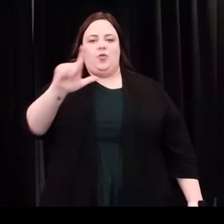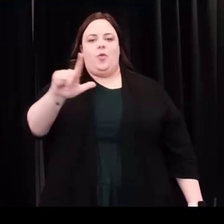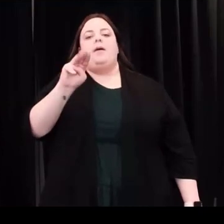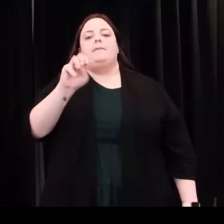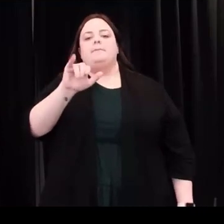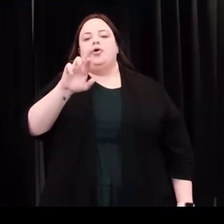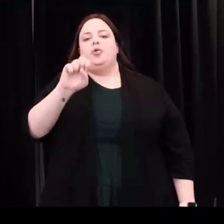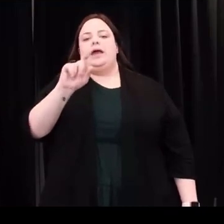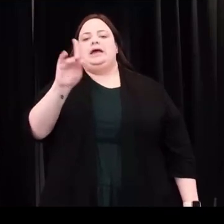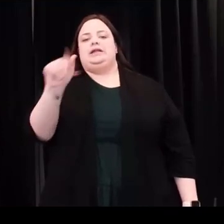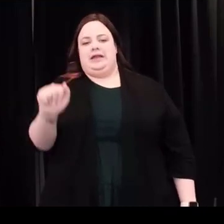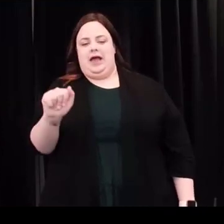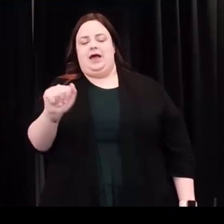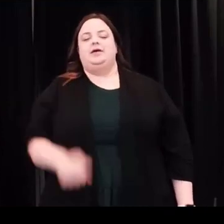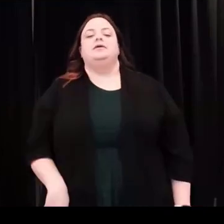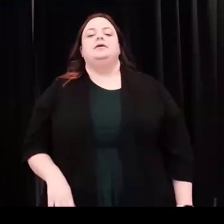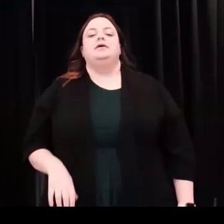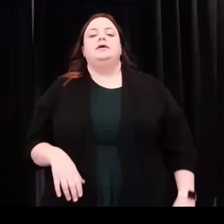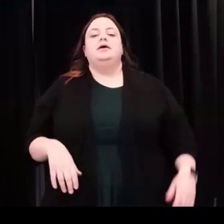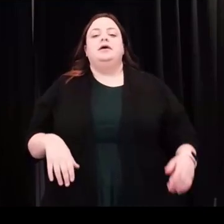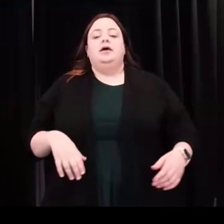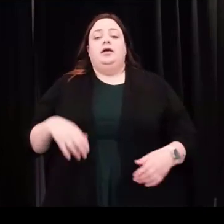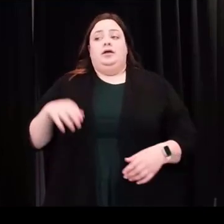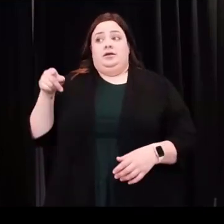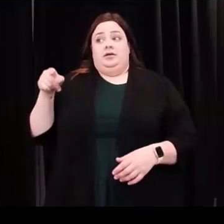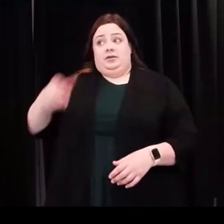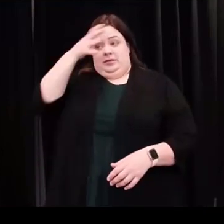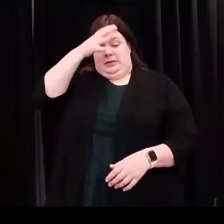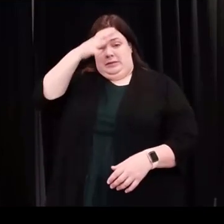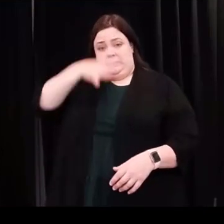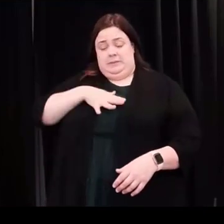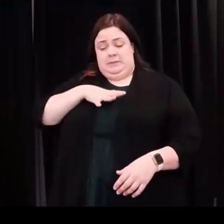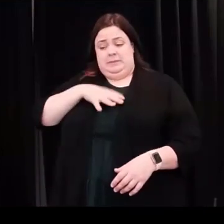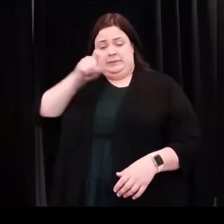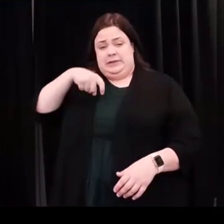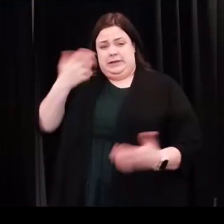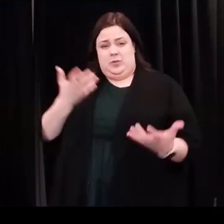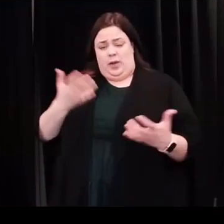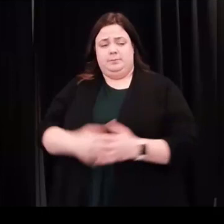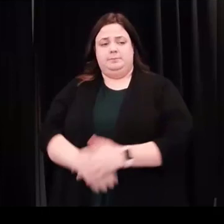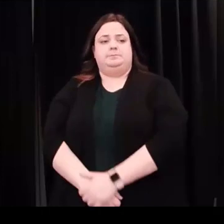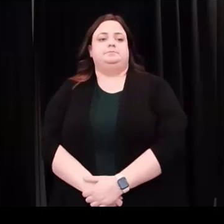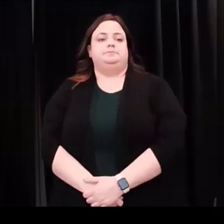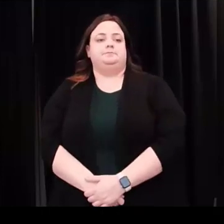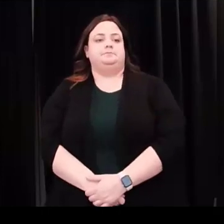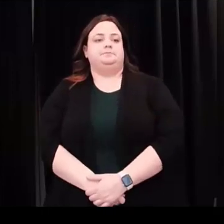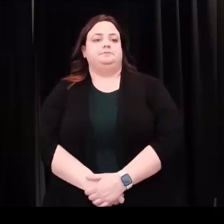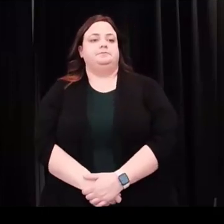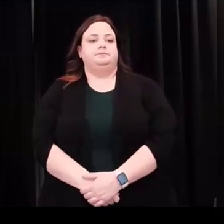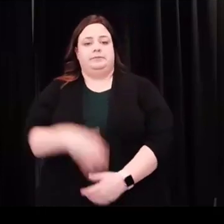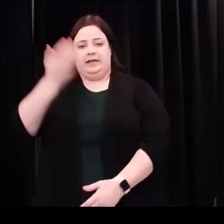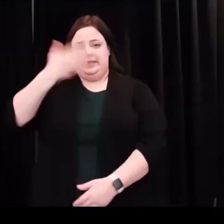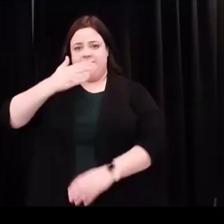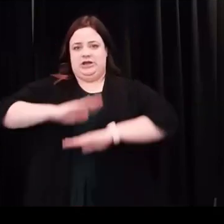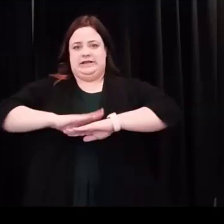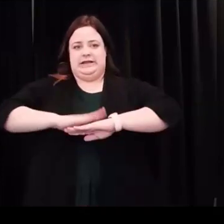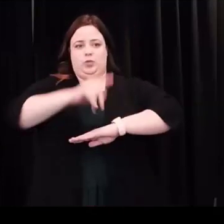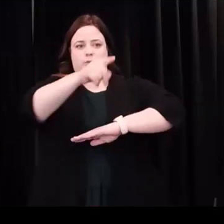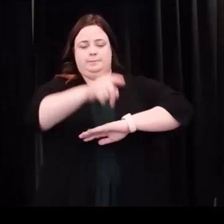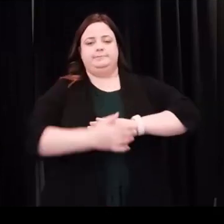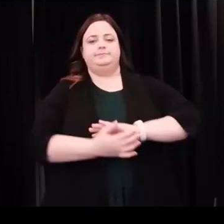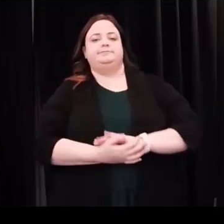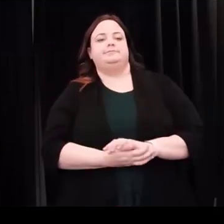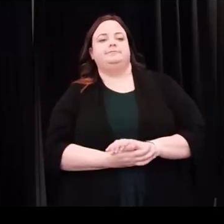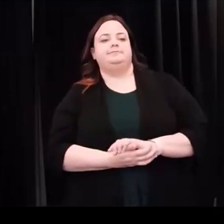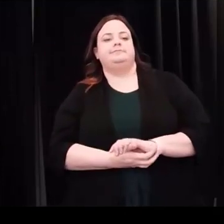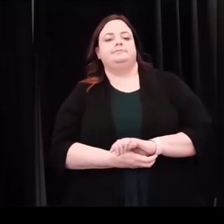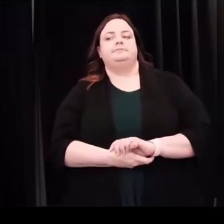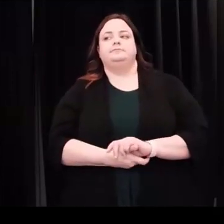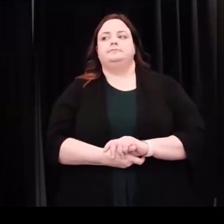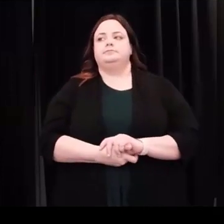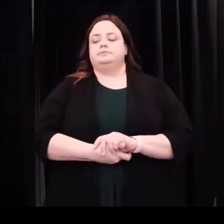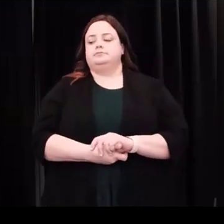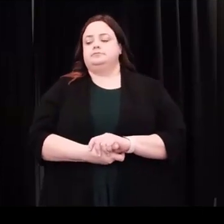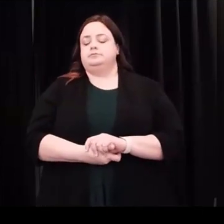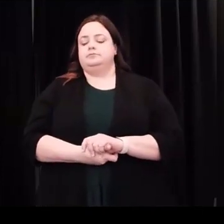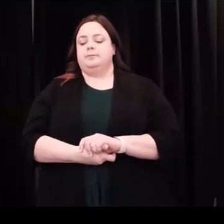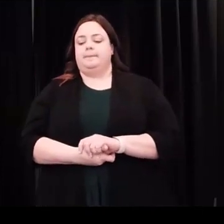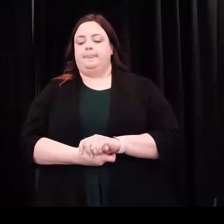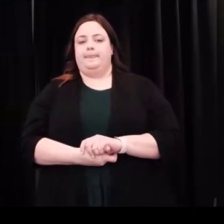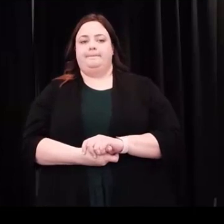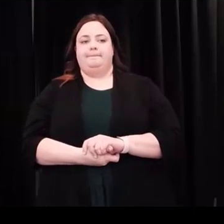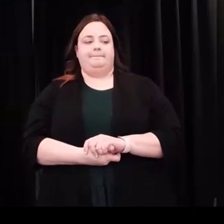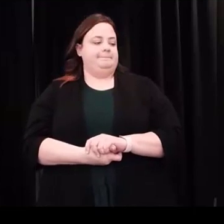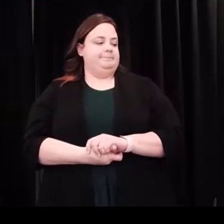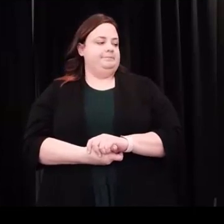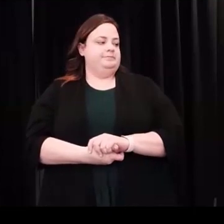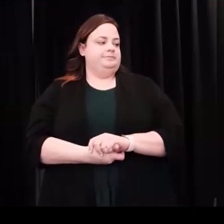I didn't do that on purpose. Okay, so what does Colonel Mustard need? Up here in the front table.